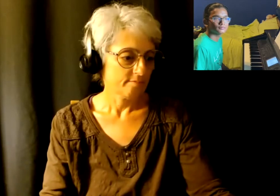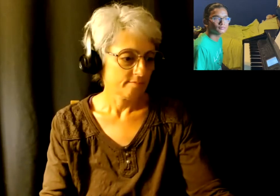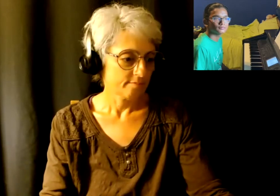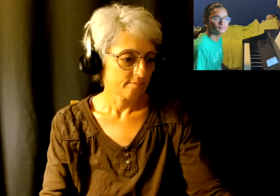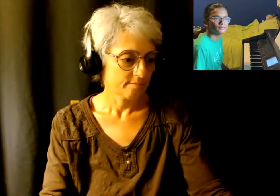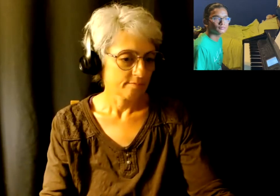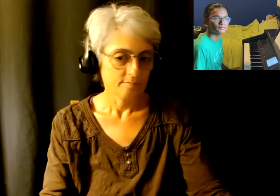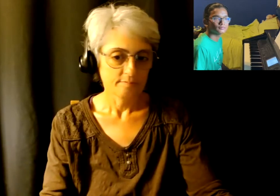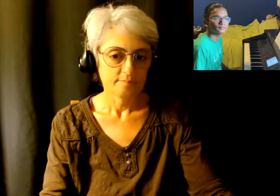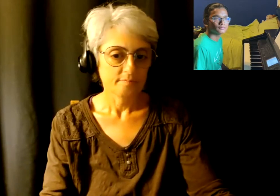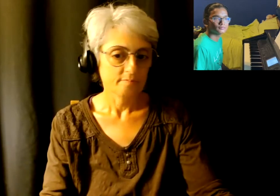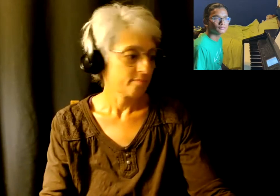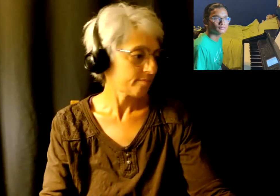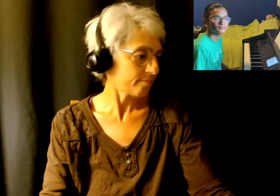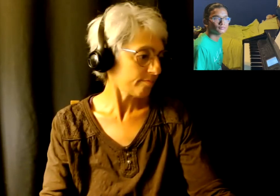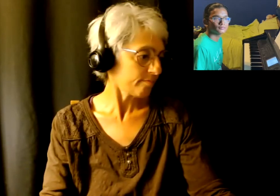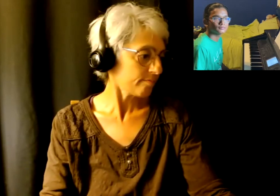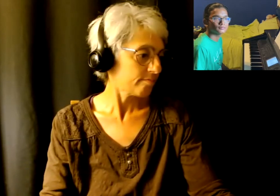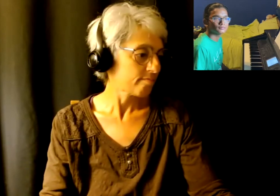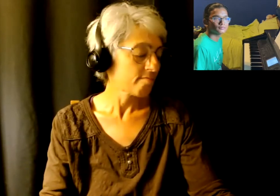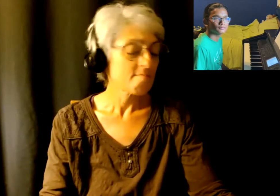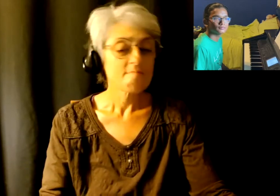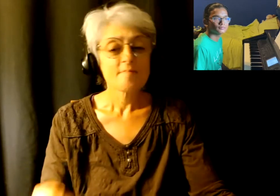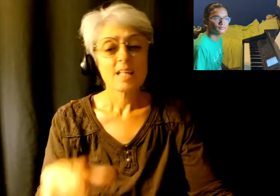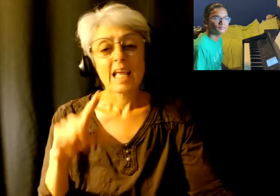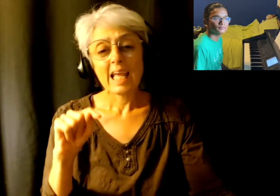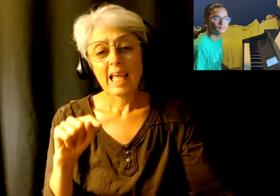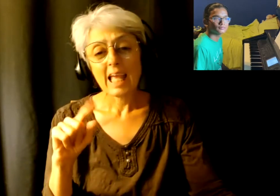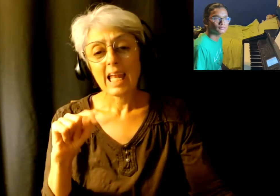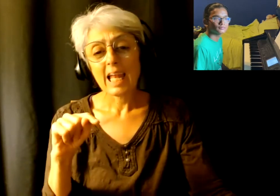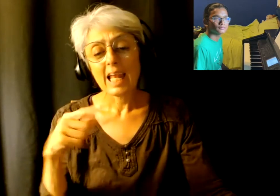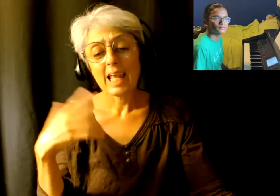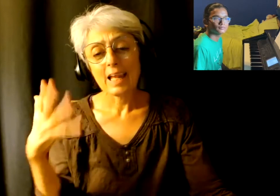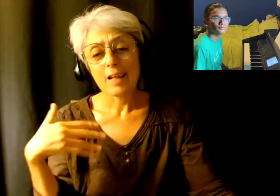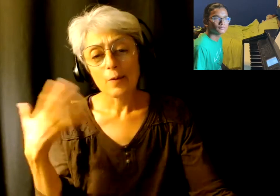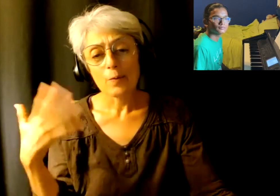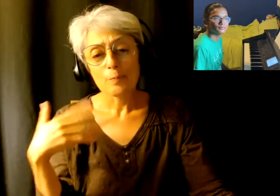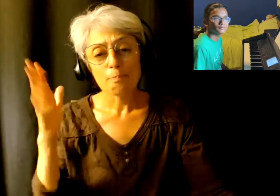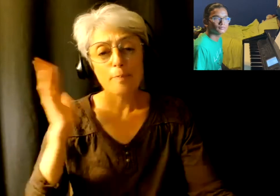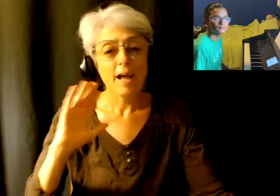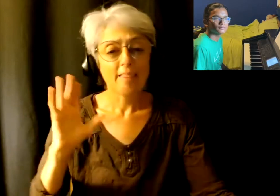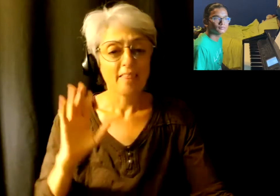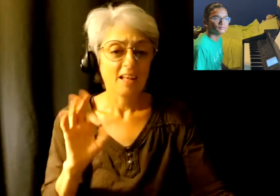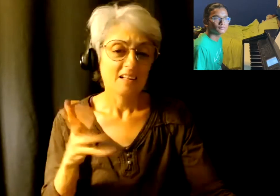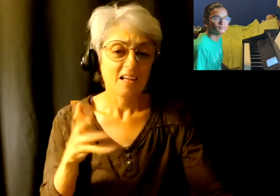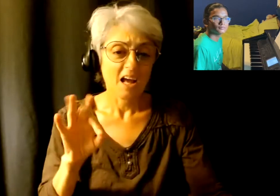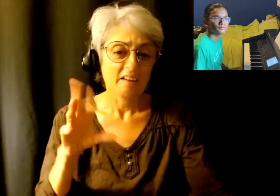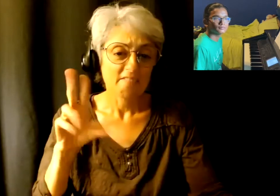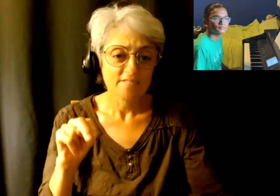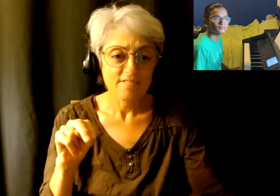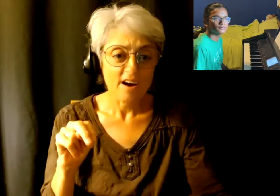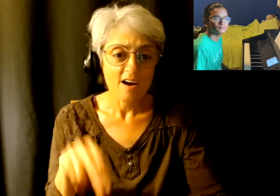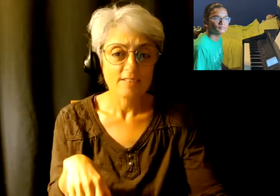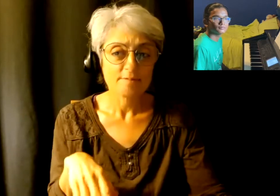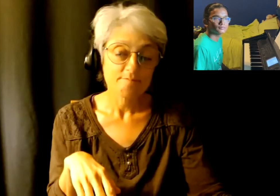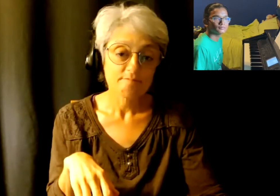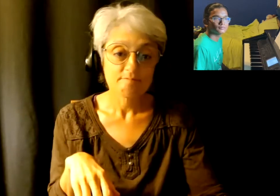It was it was kind of fun to do back then because it was a chance to kind